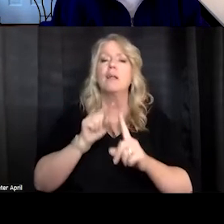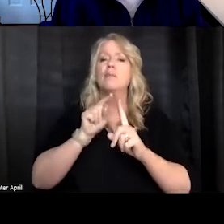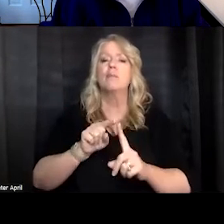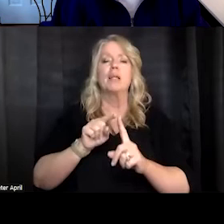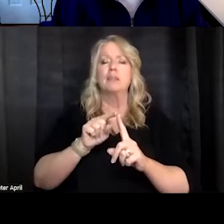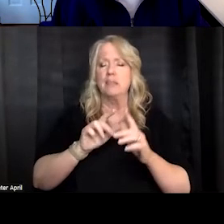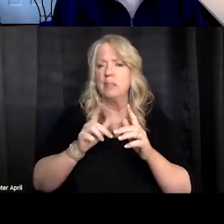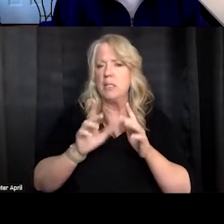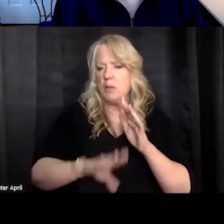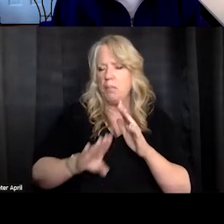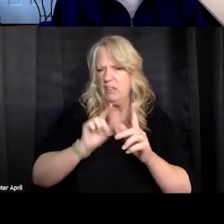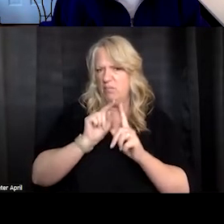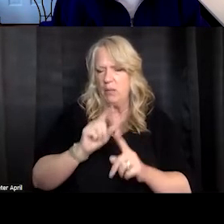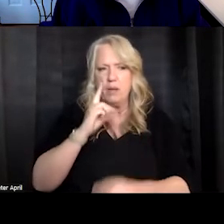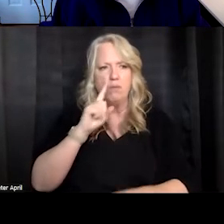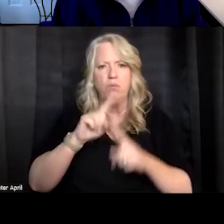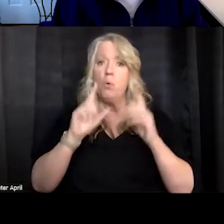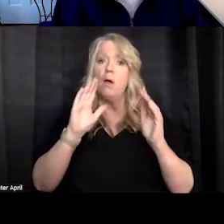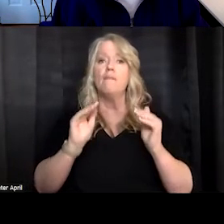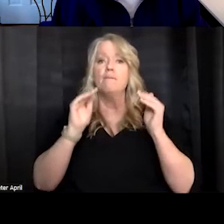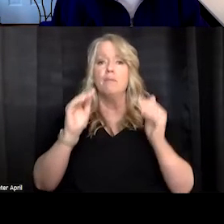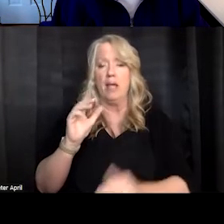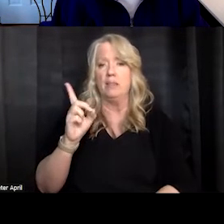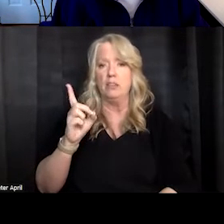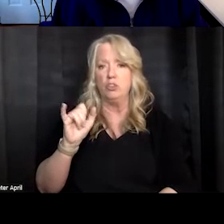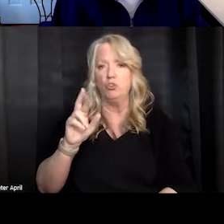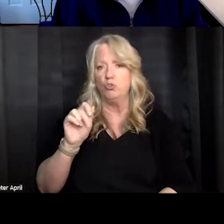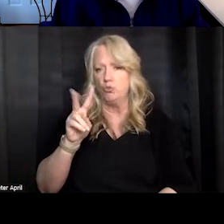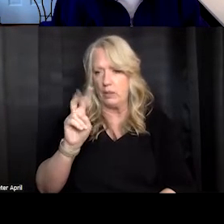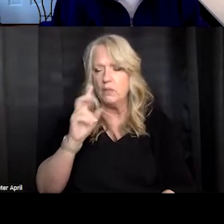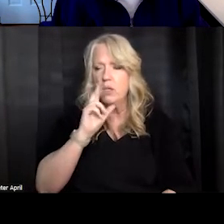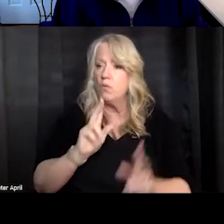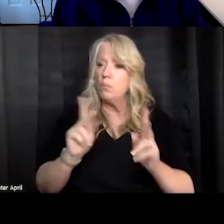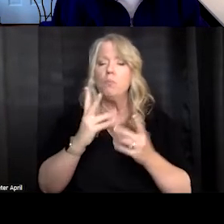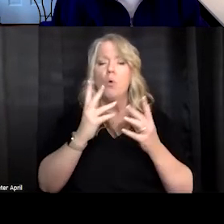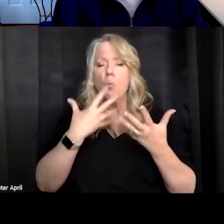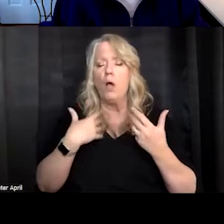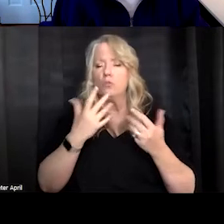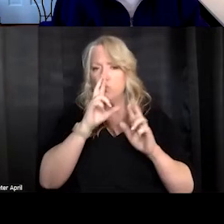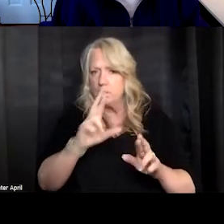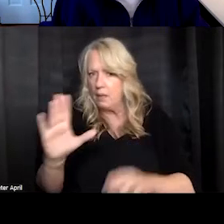I WILL TELL YOU. BUT, THE BASIC ESSENCE OF THAT I THINK, THE BASIC ESSENCE OF